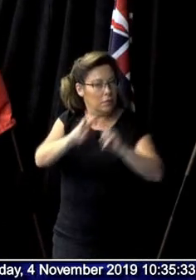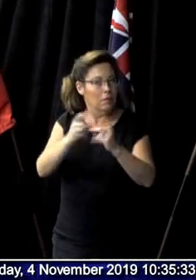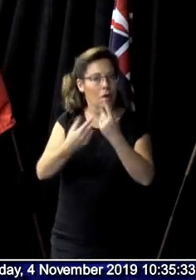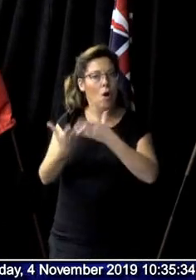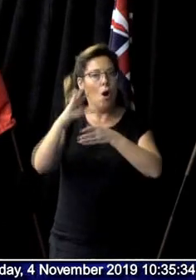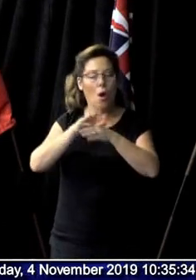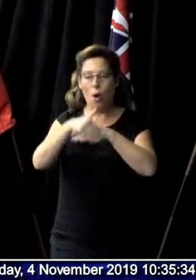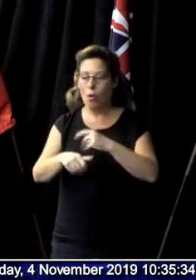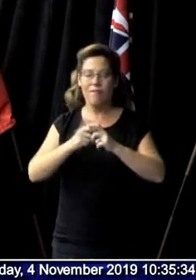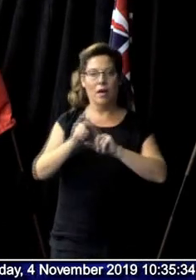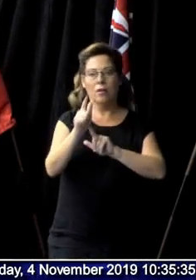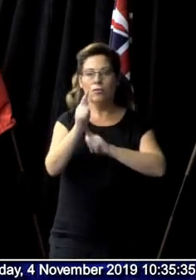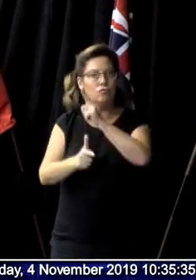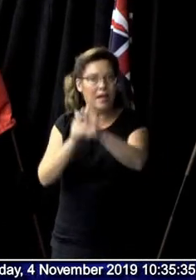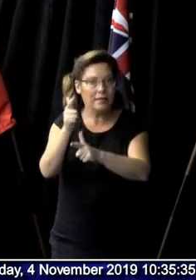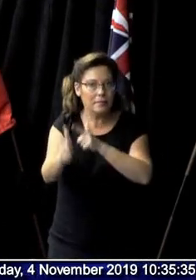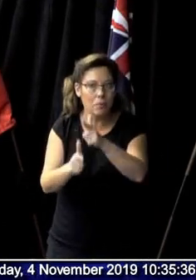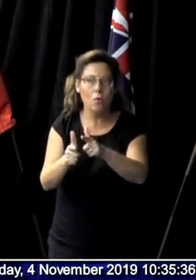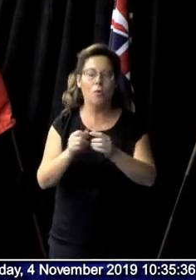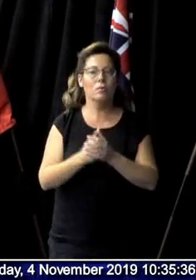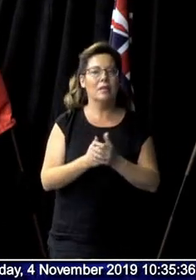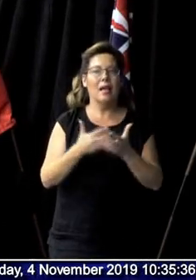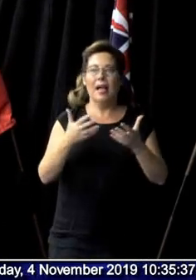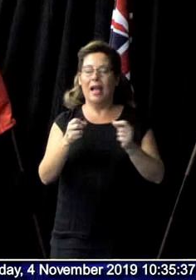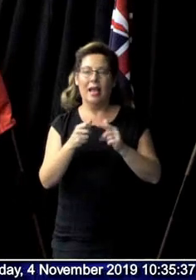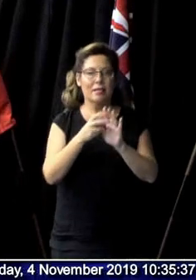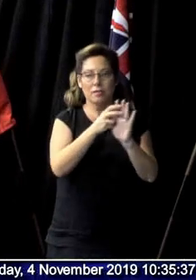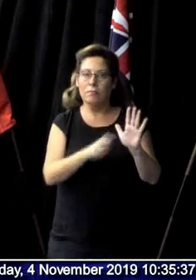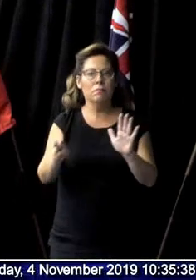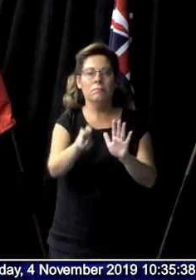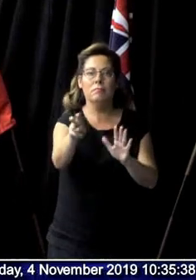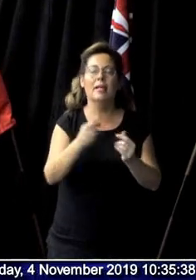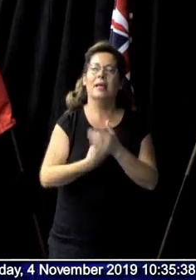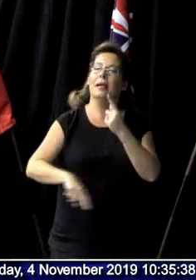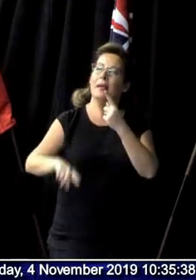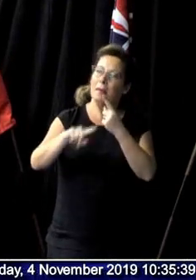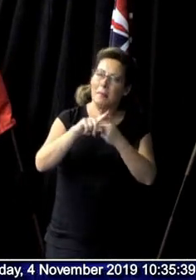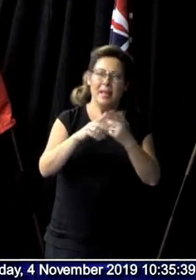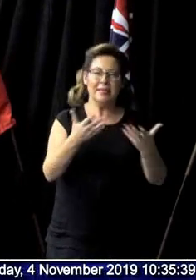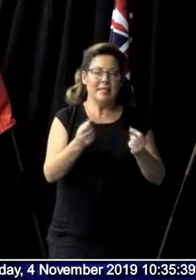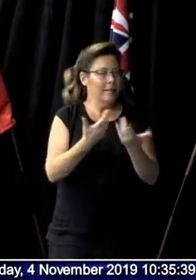the barriers to a more inclusive society and the effectiveness of regulatory and reporting regimes.